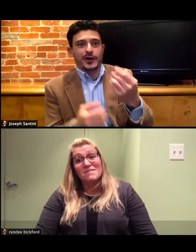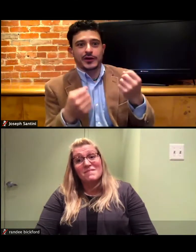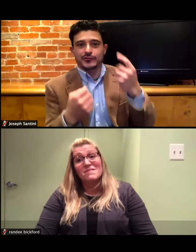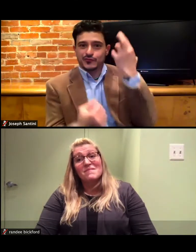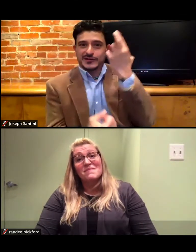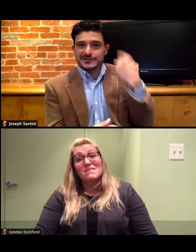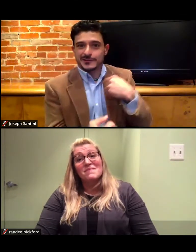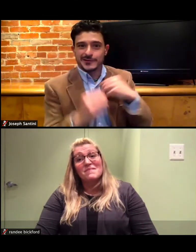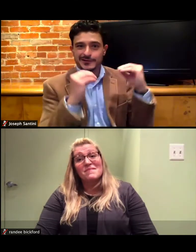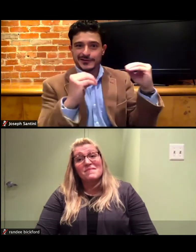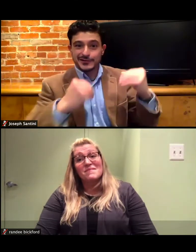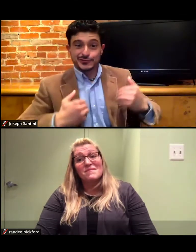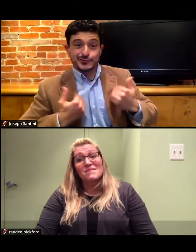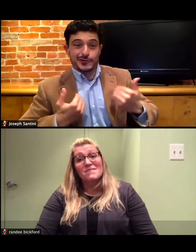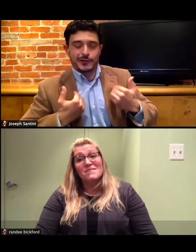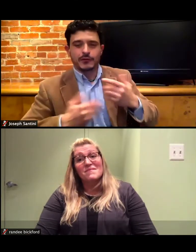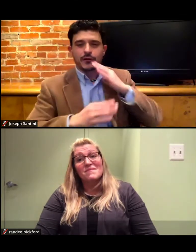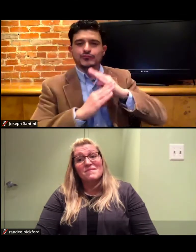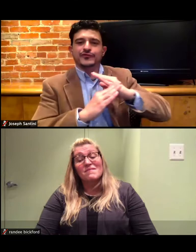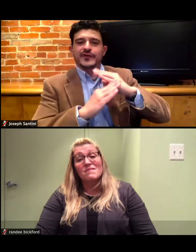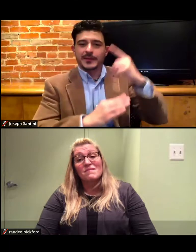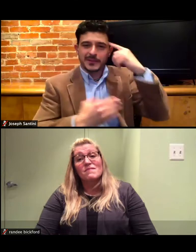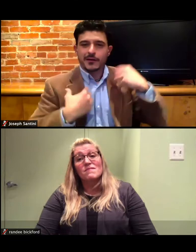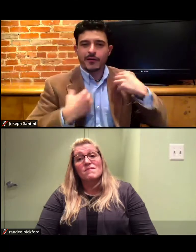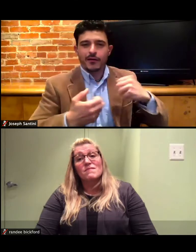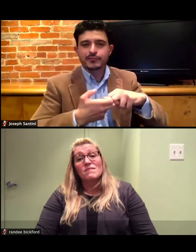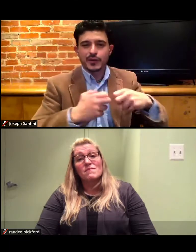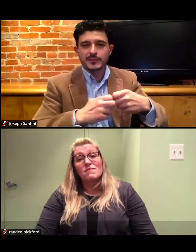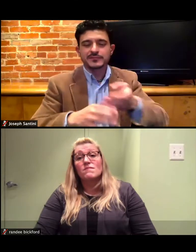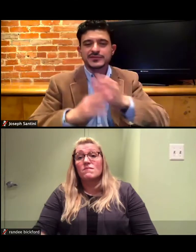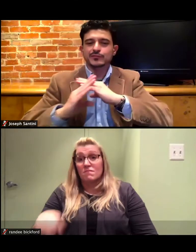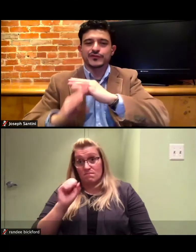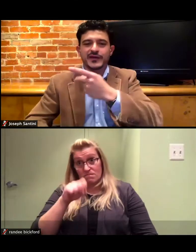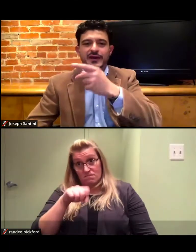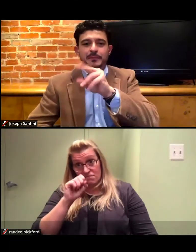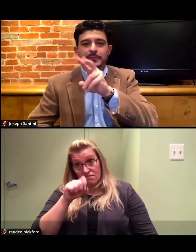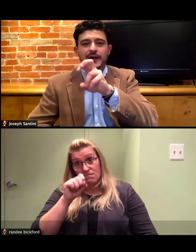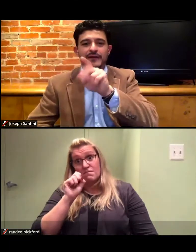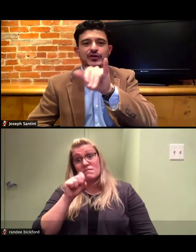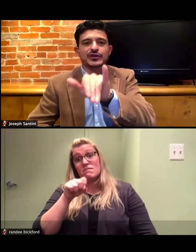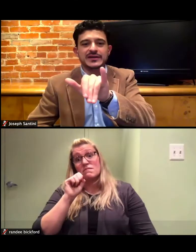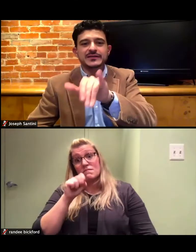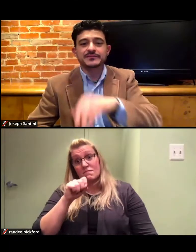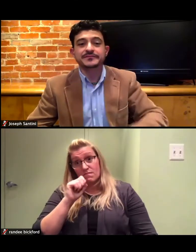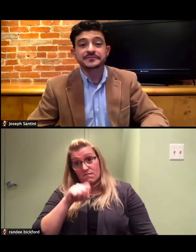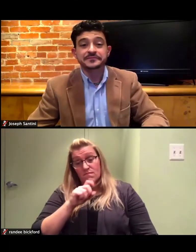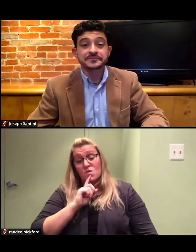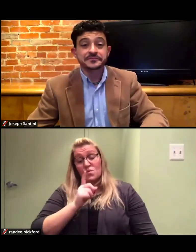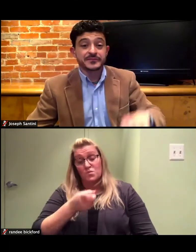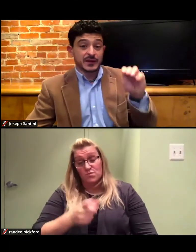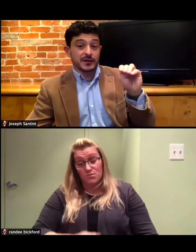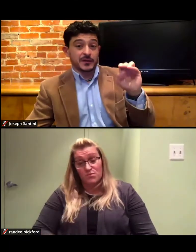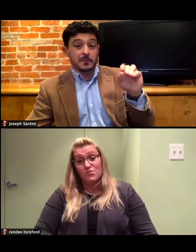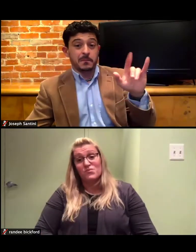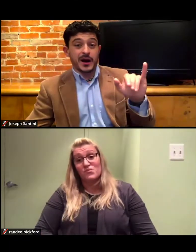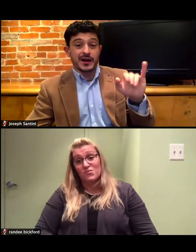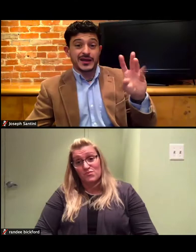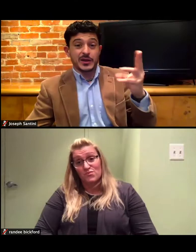or that's one reason we're teaching to you to prevent that problem to, you know,